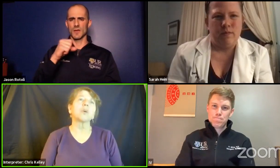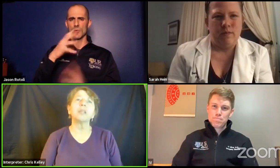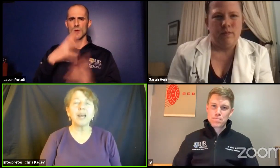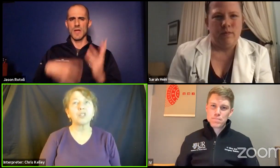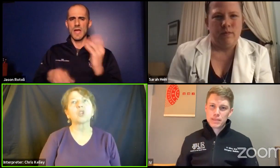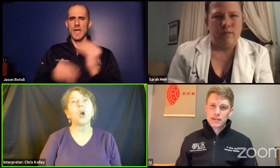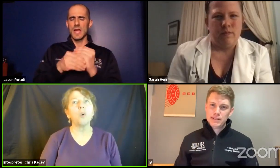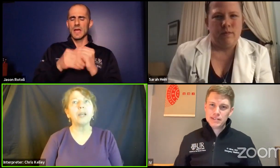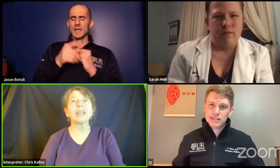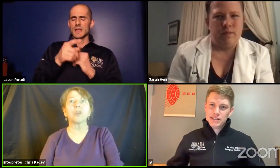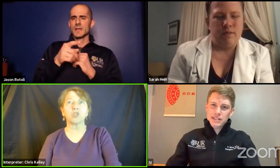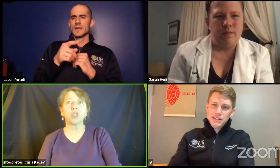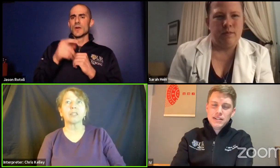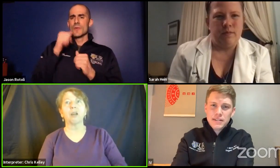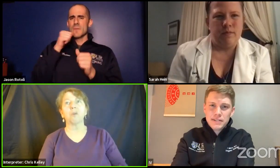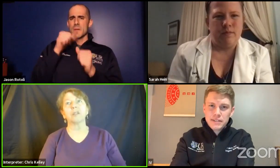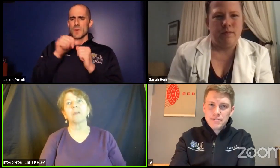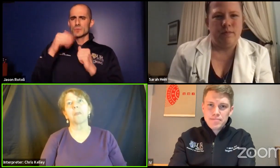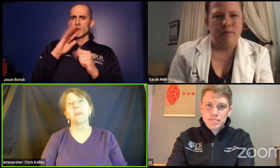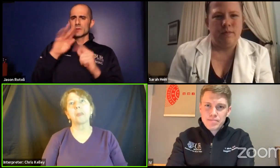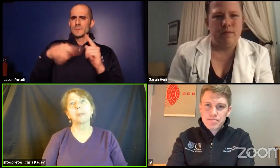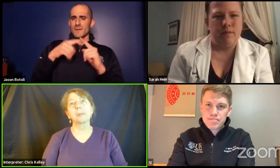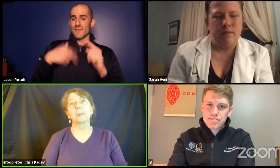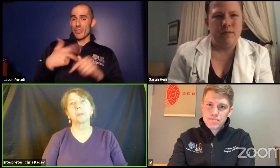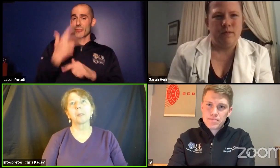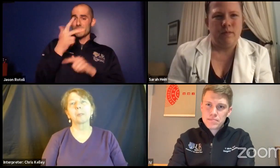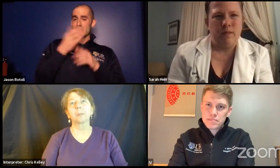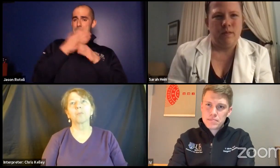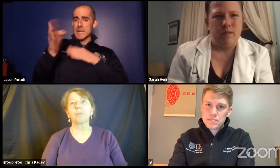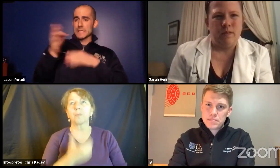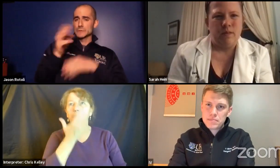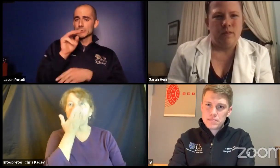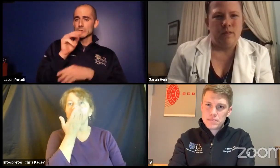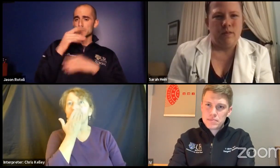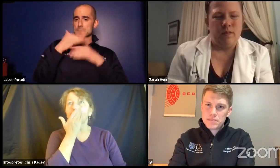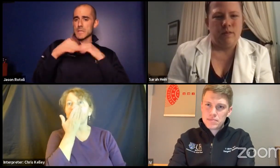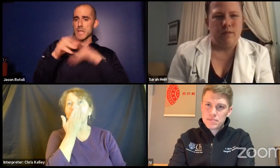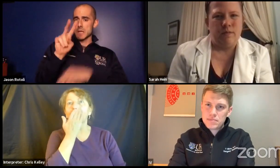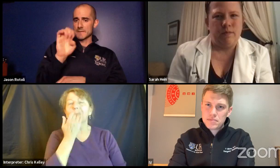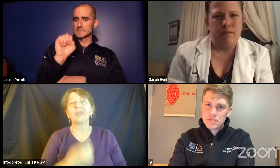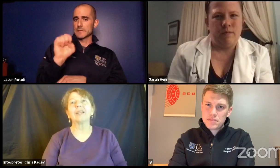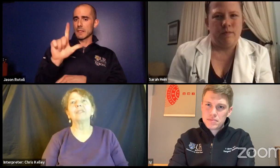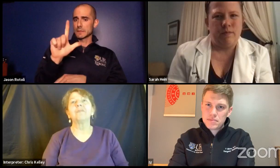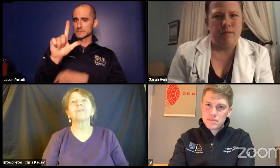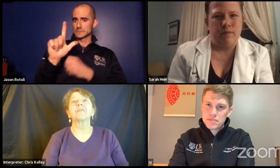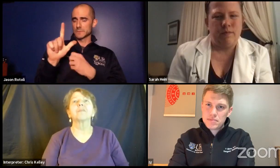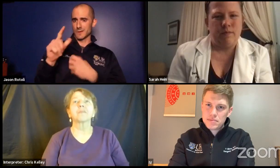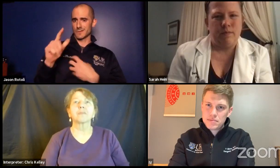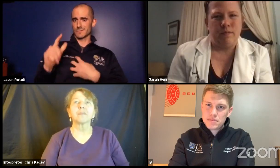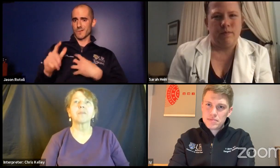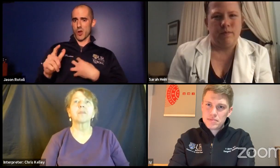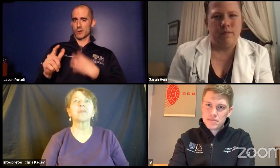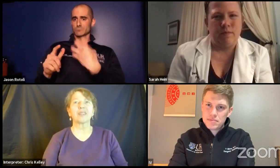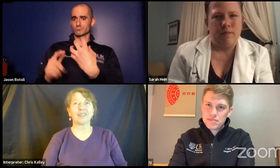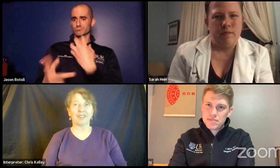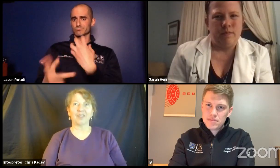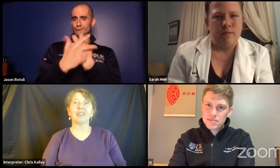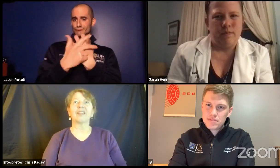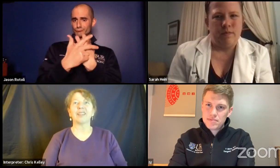serious, but is it urgent? It need to go and get checked. You can't take risks with your heart